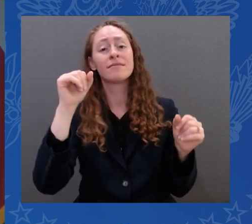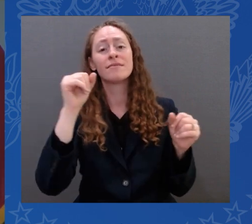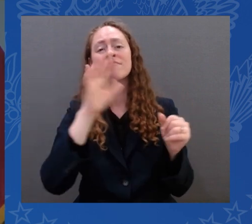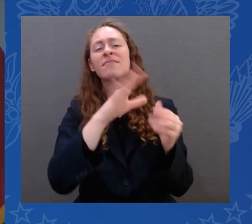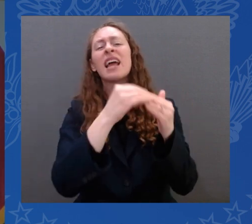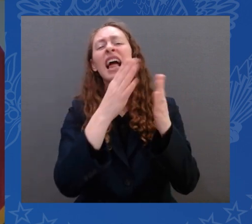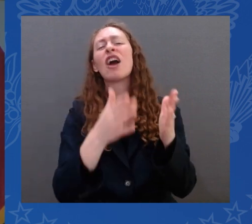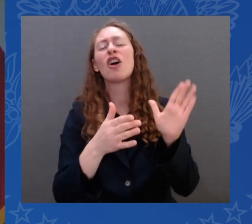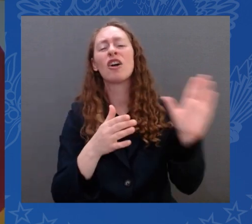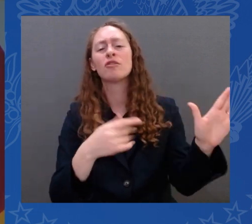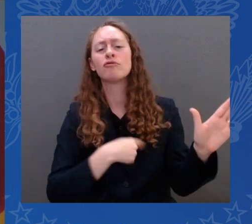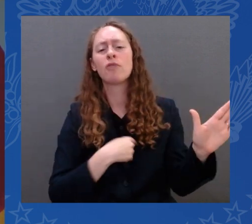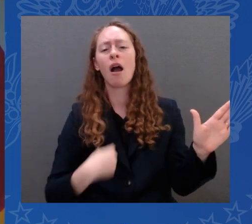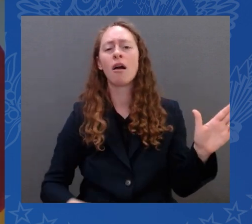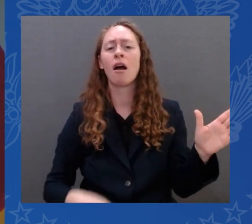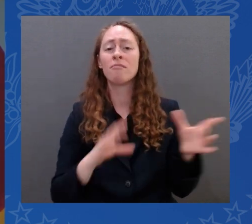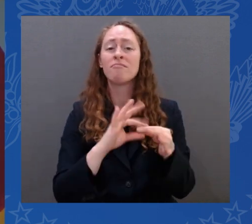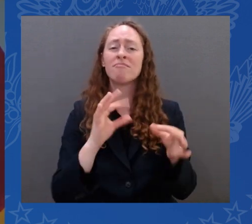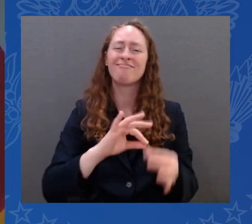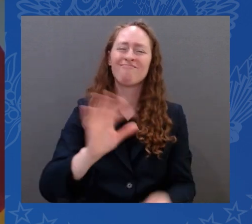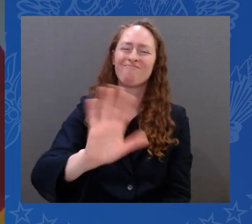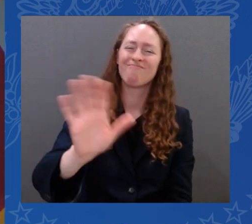Autocracies will run the world. Why?